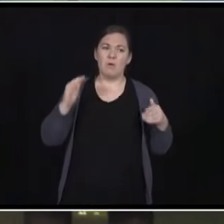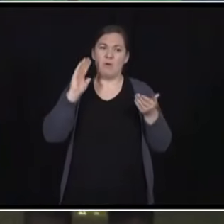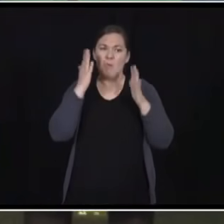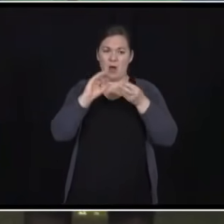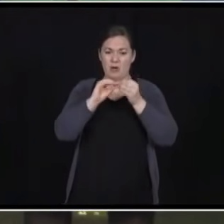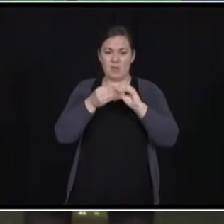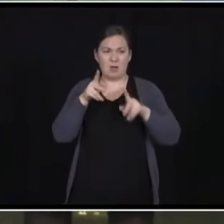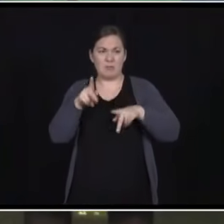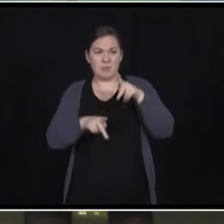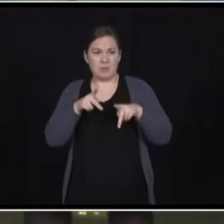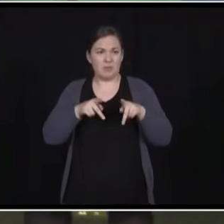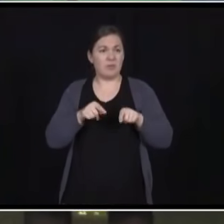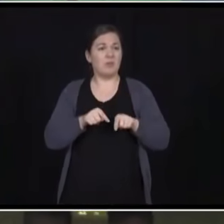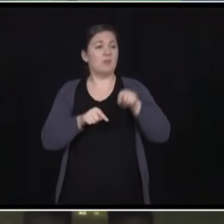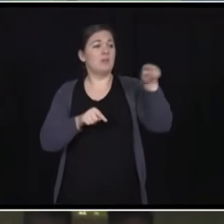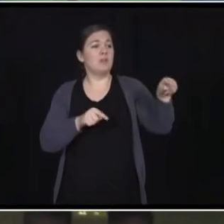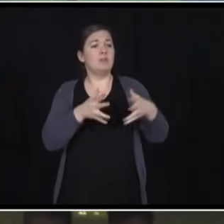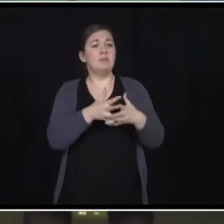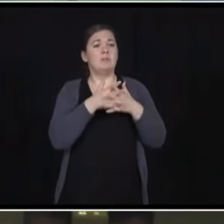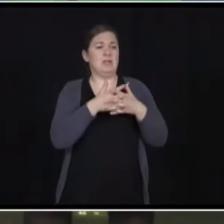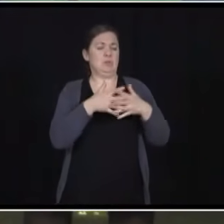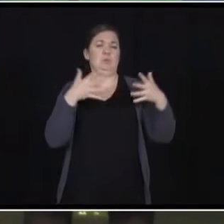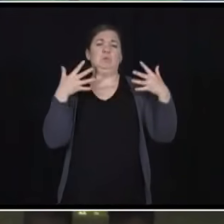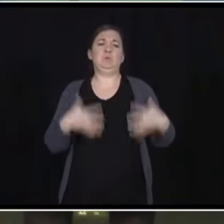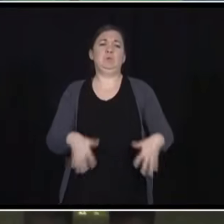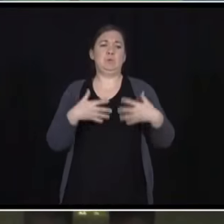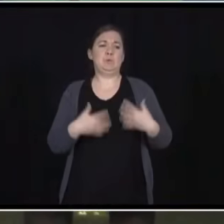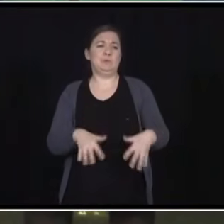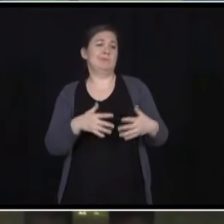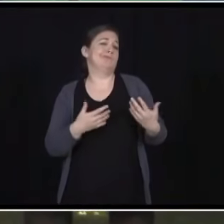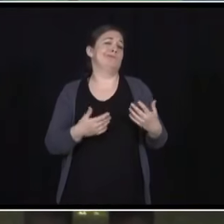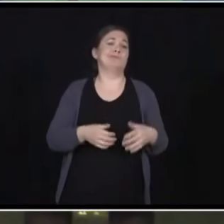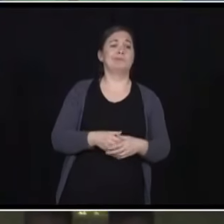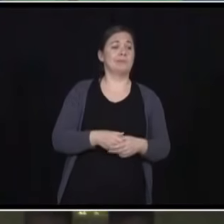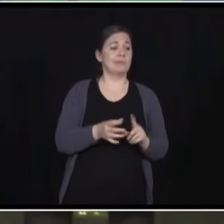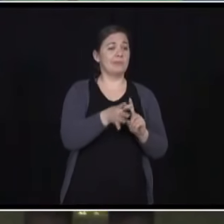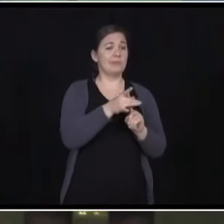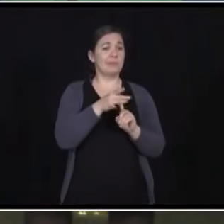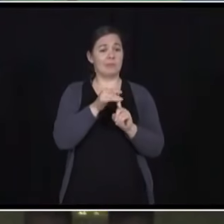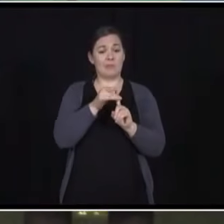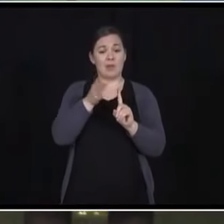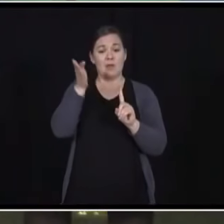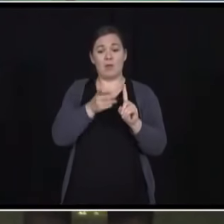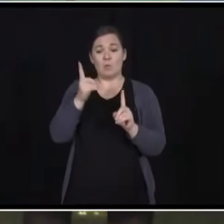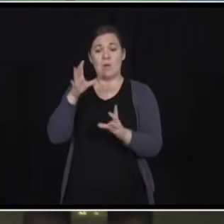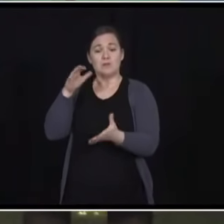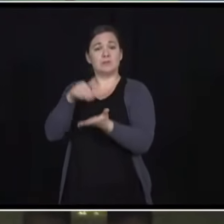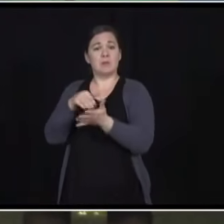have the lowest case. Then I look to the United States, again, we have s